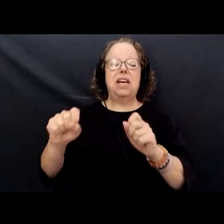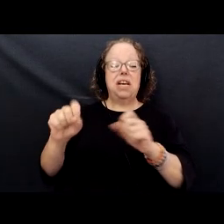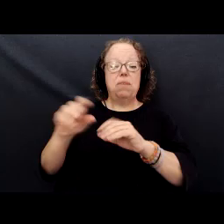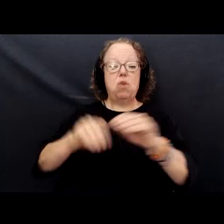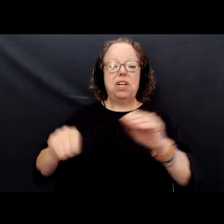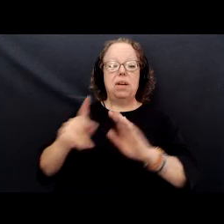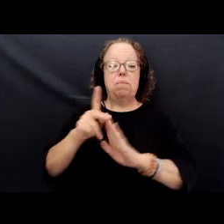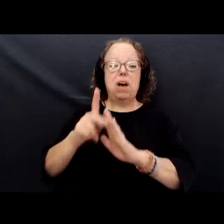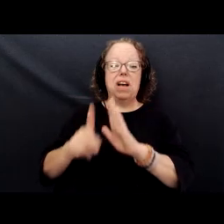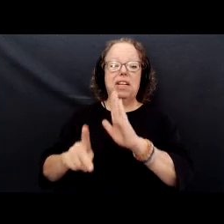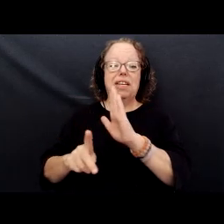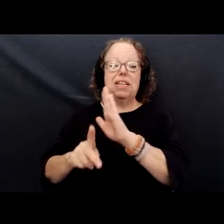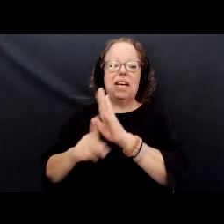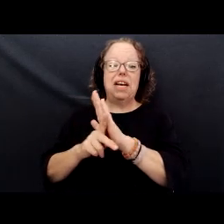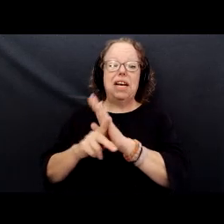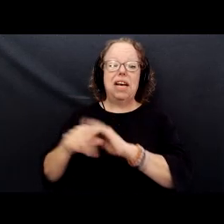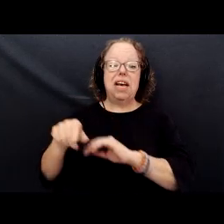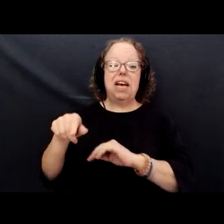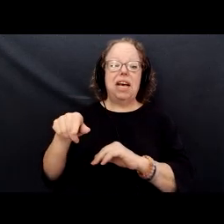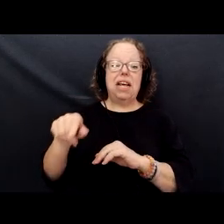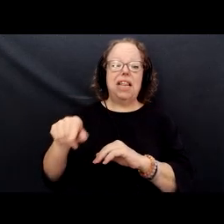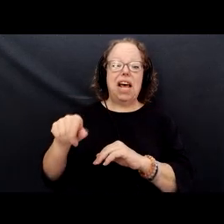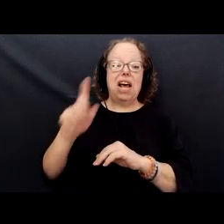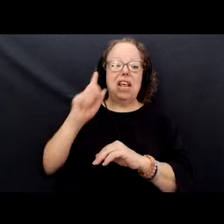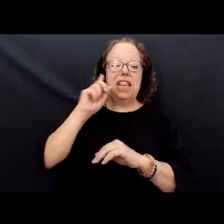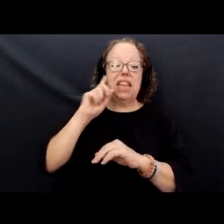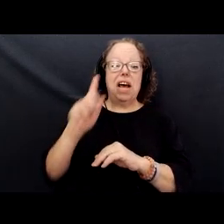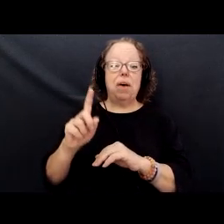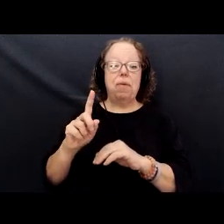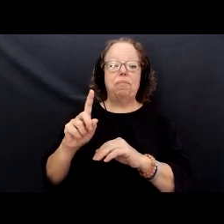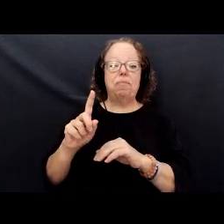and pedestrian access and work zone standard notes. Through these efforts,